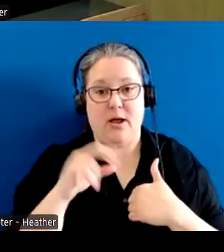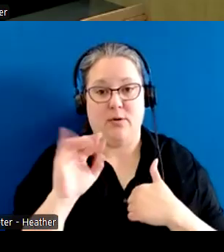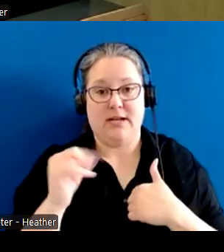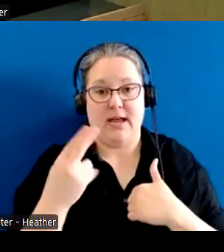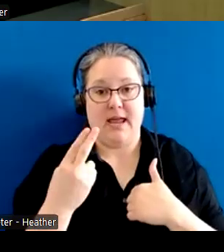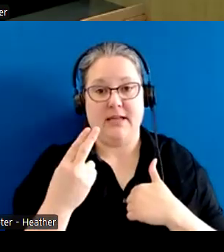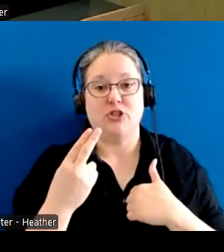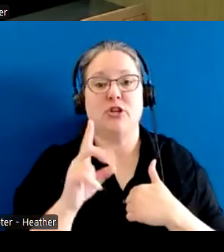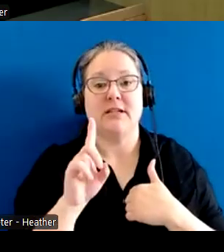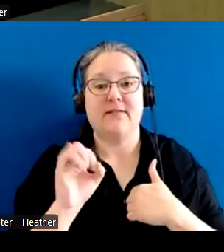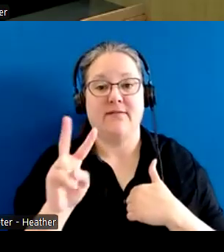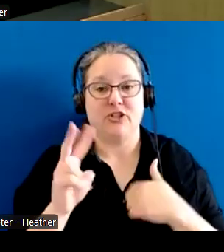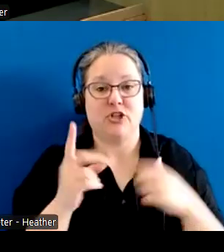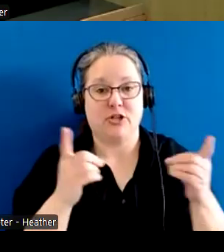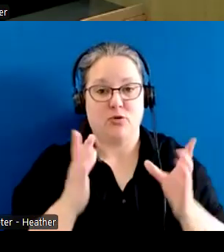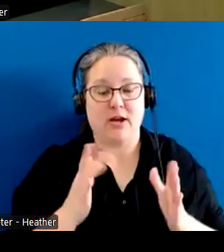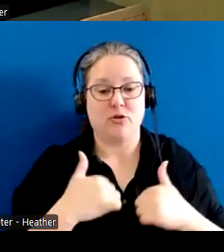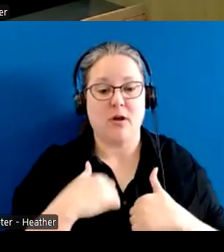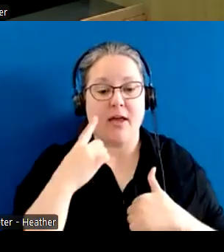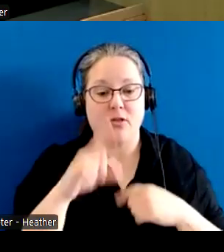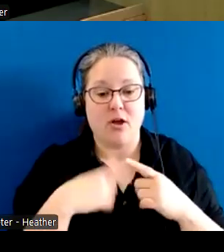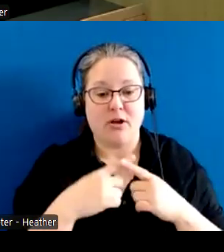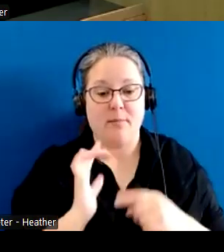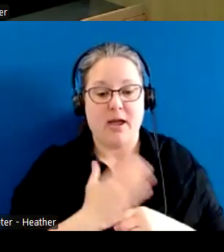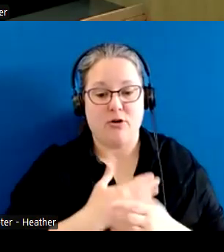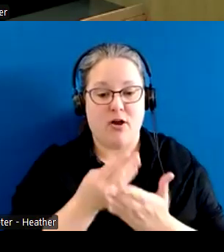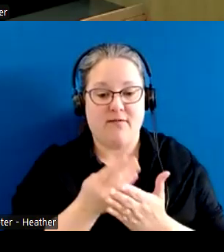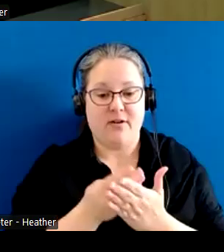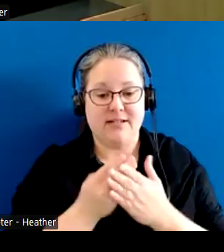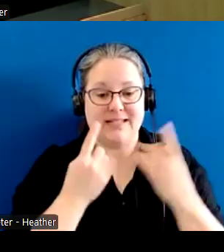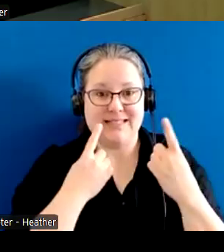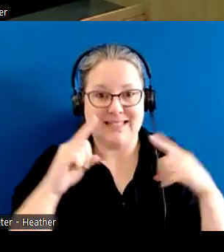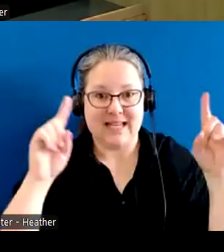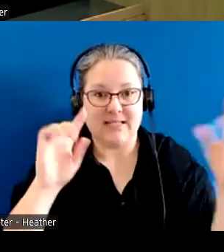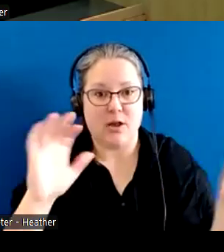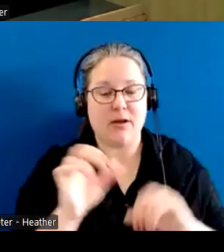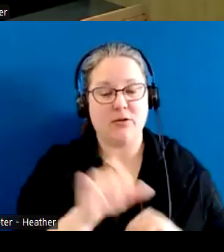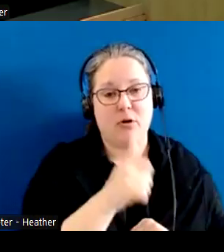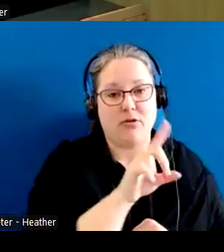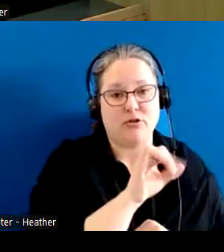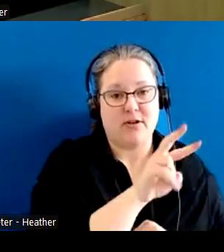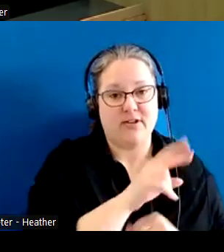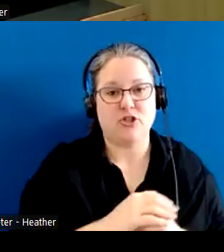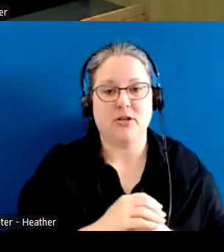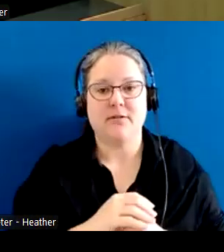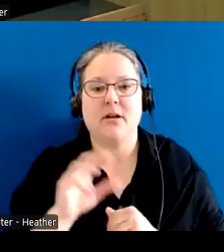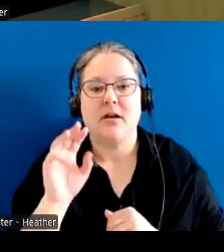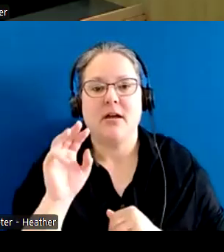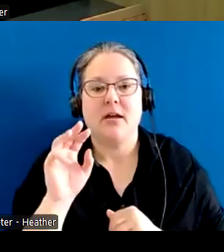director was to look at our funding um success relative to other divisions. So NImeh is currently